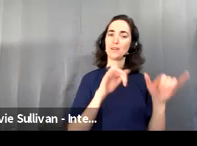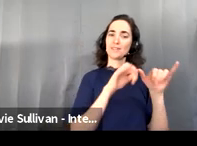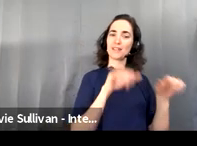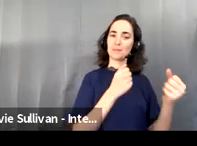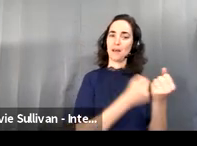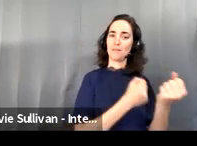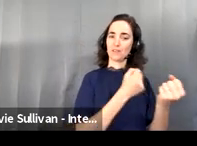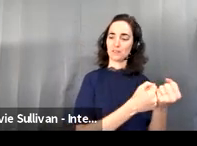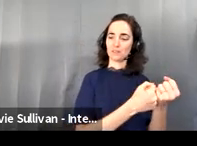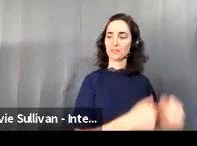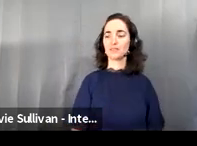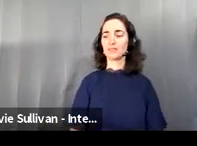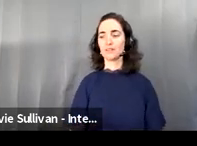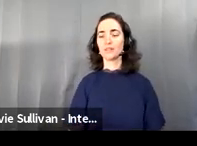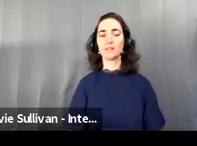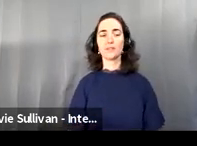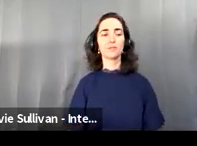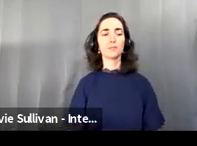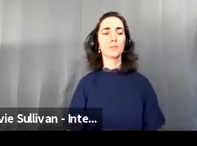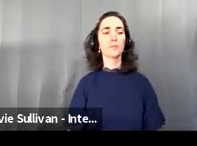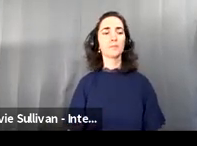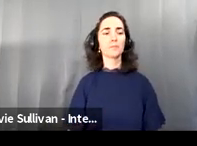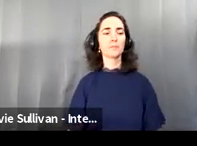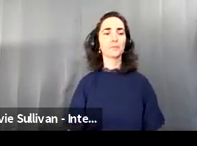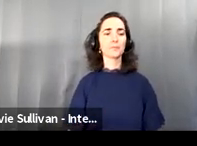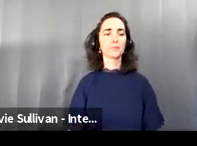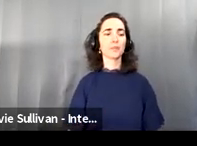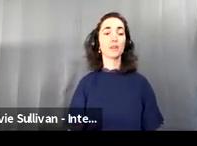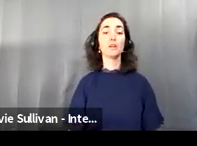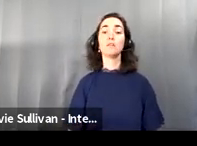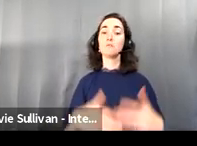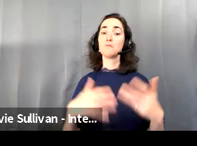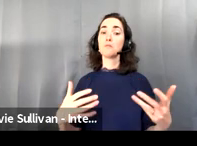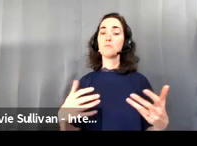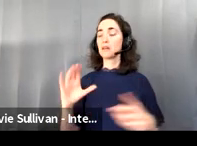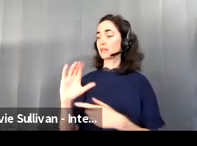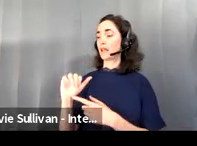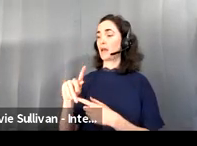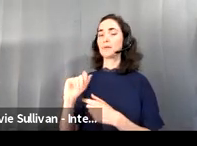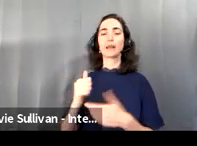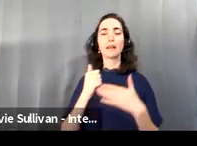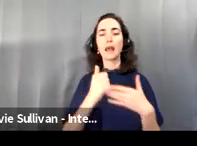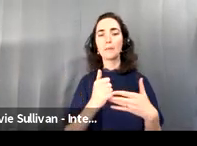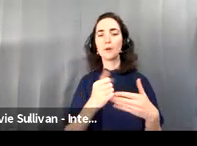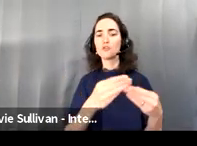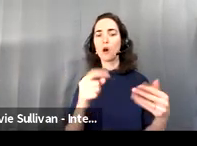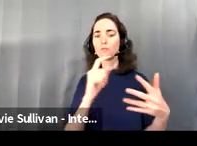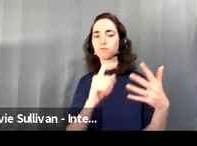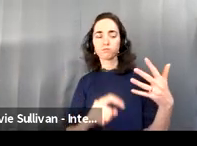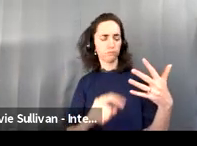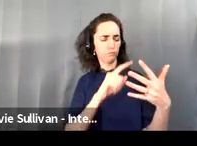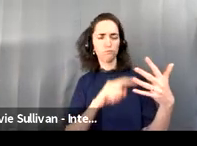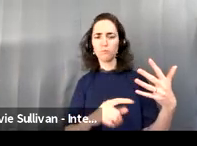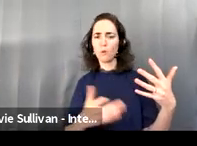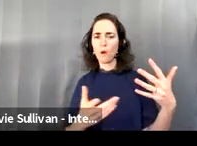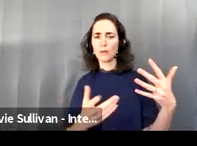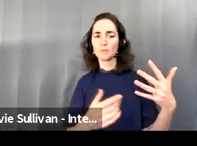Okay, so what types of concerns can cap help resolve. The first one is eligibility issues.